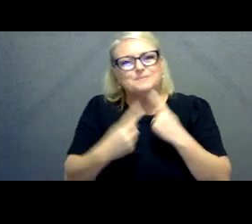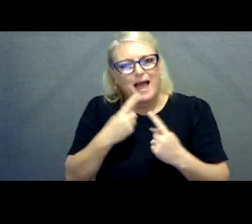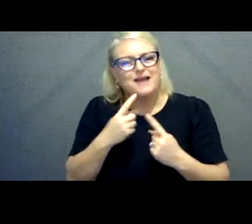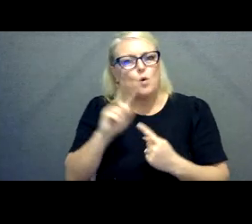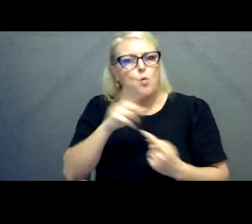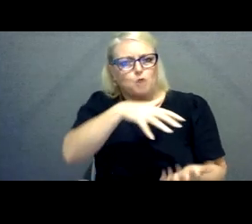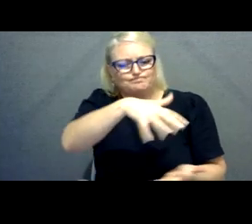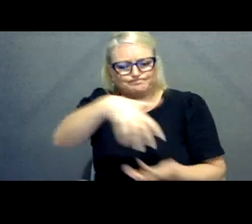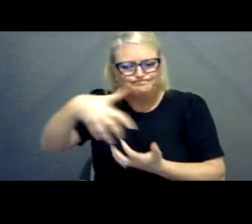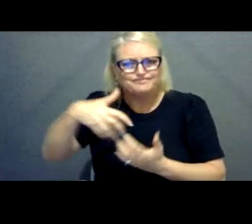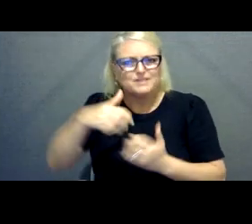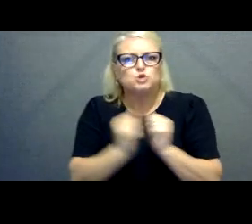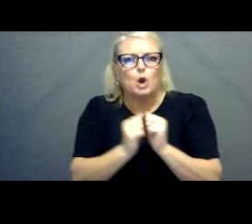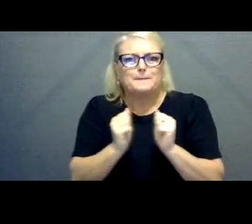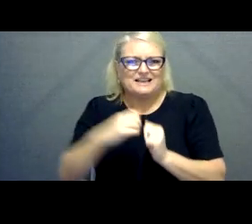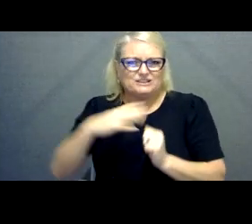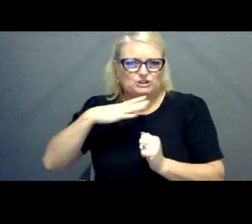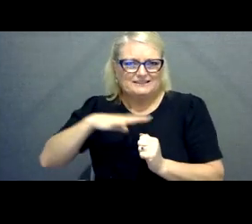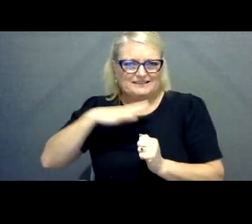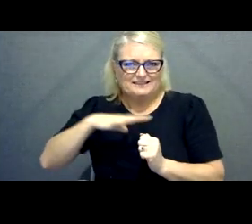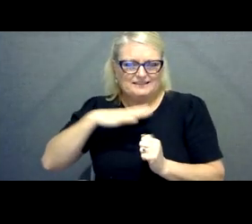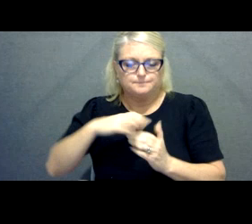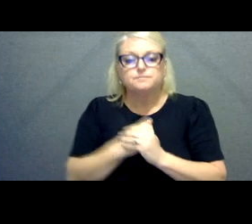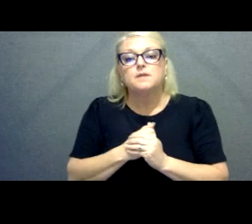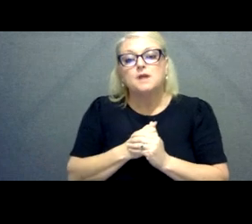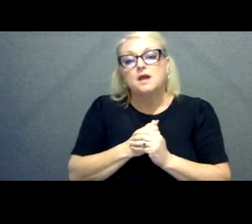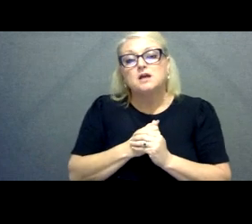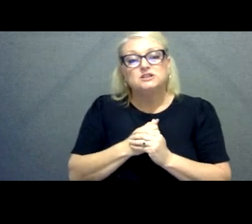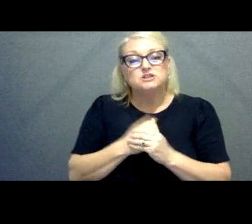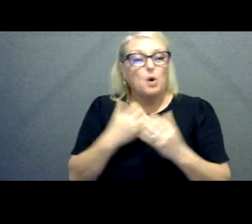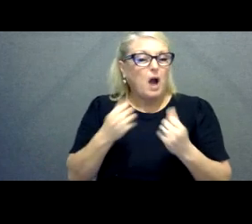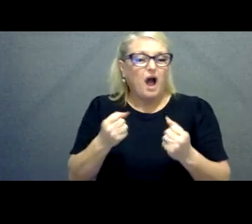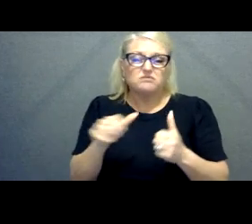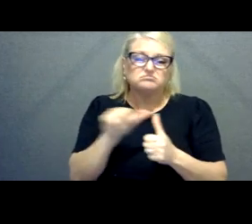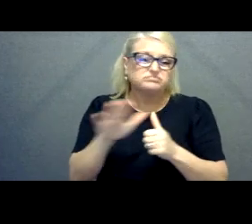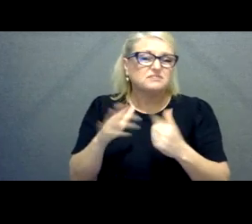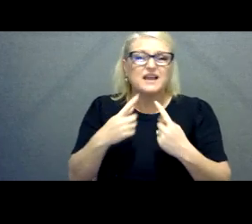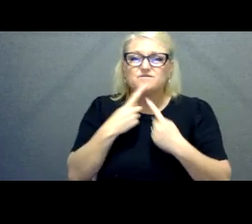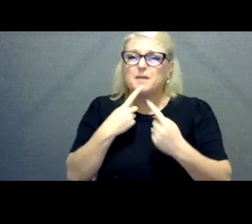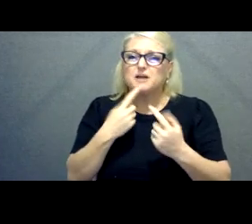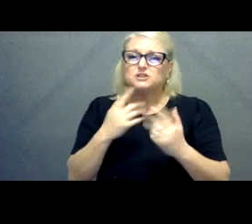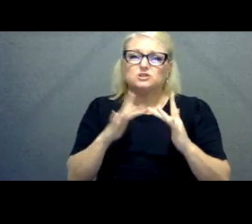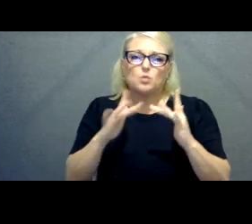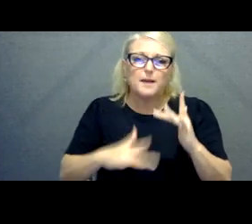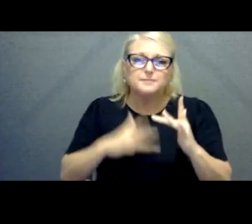publicly and there's really good information there about what what we need to assess an application